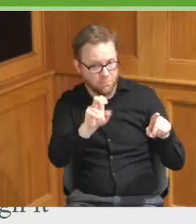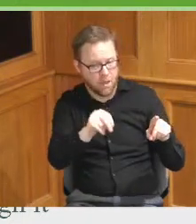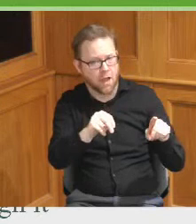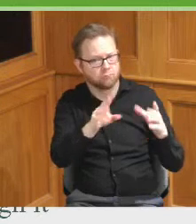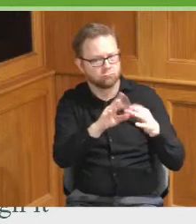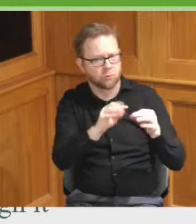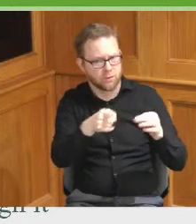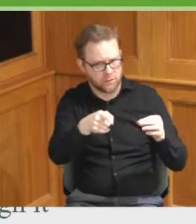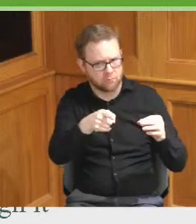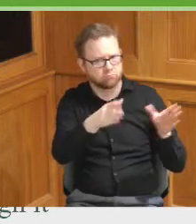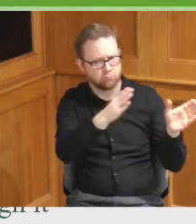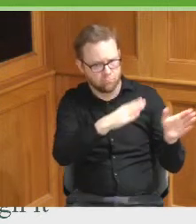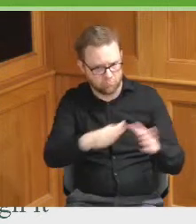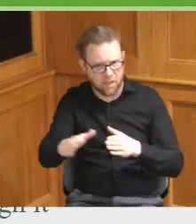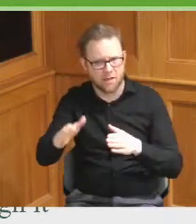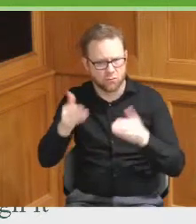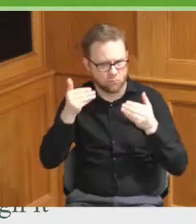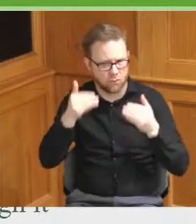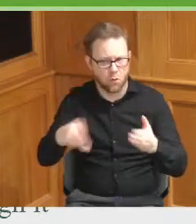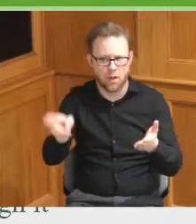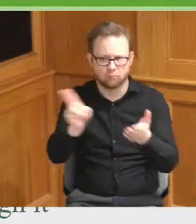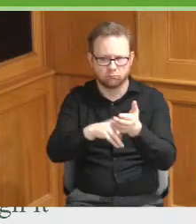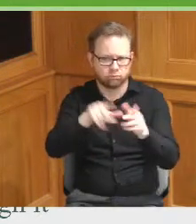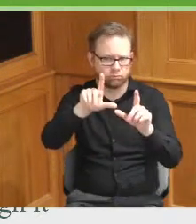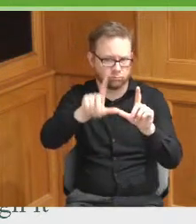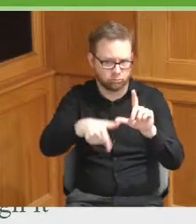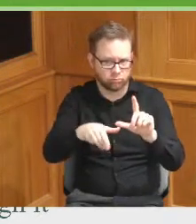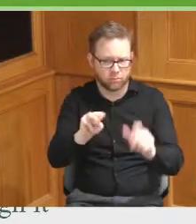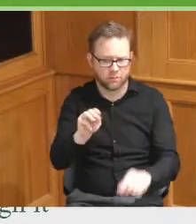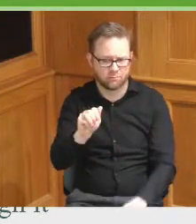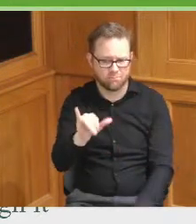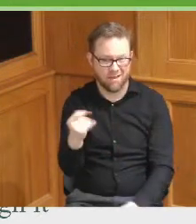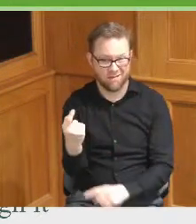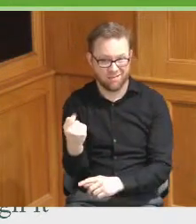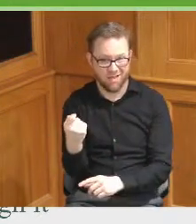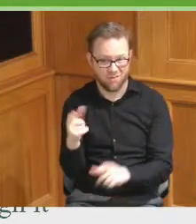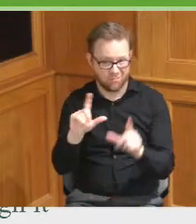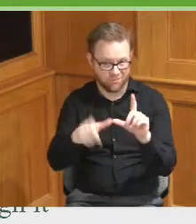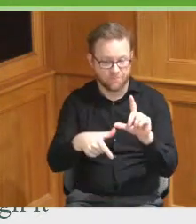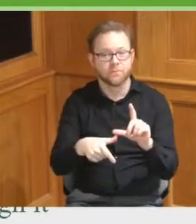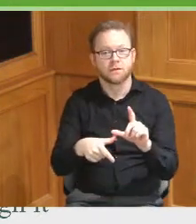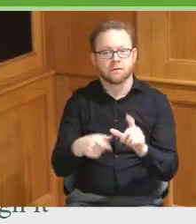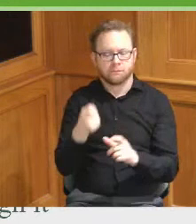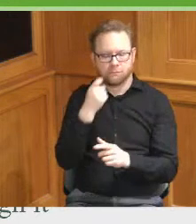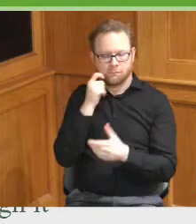the emergency on May 11th and then just this past week Congress passed a resolution both the house